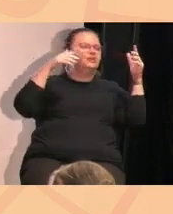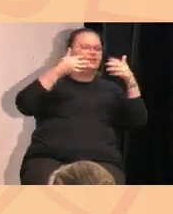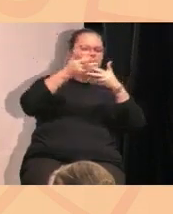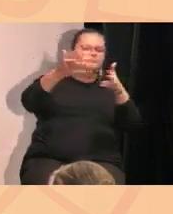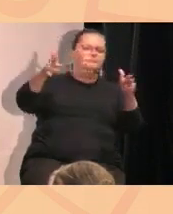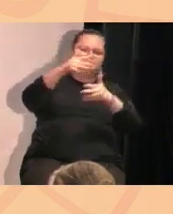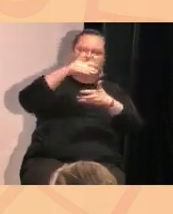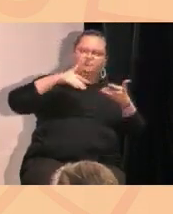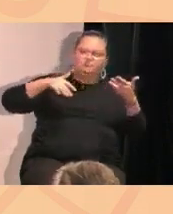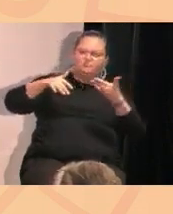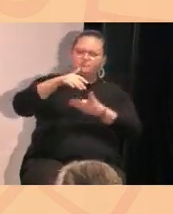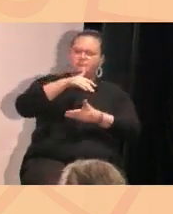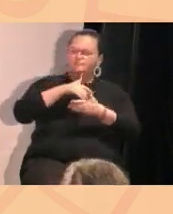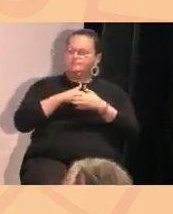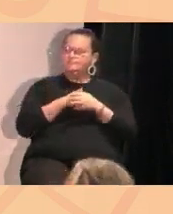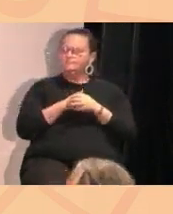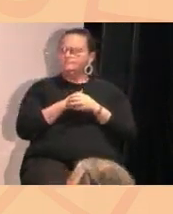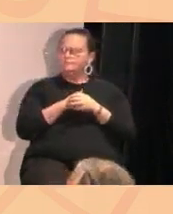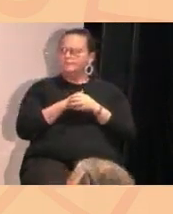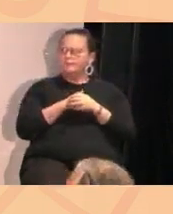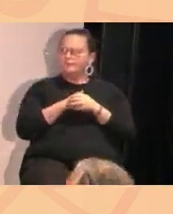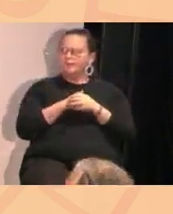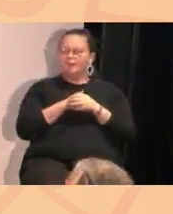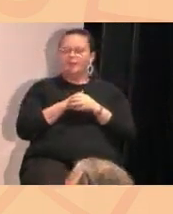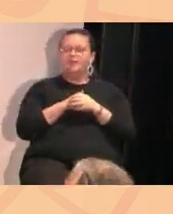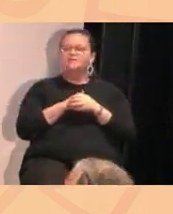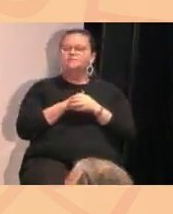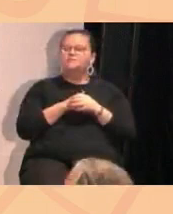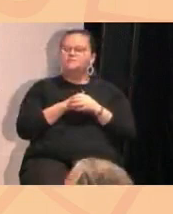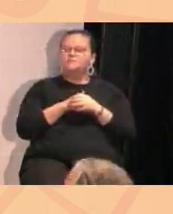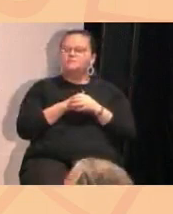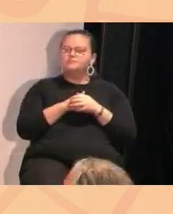And the permanence will be about creating